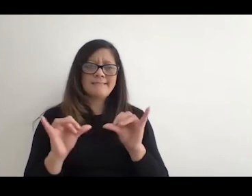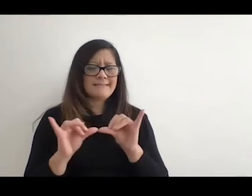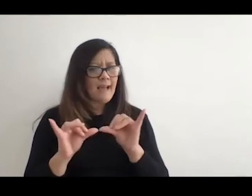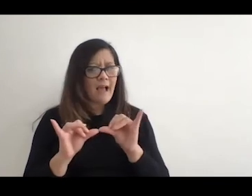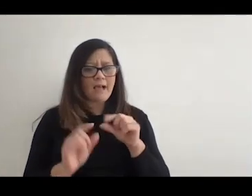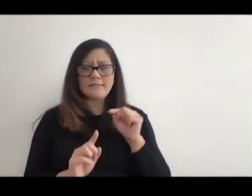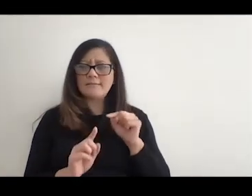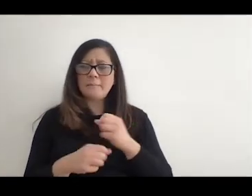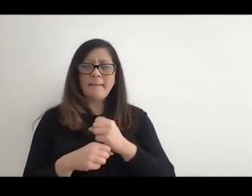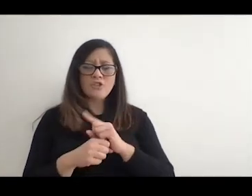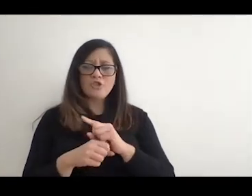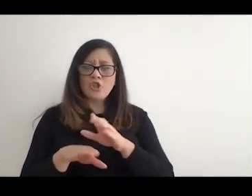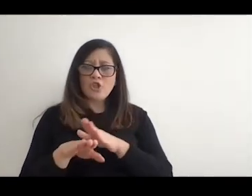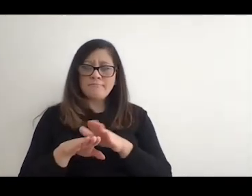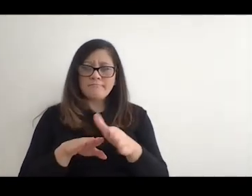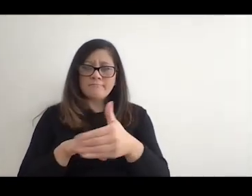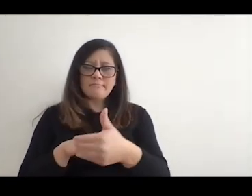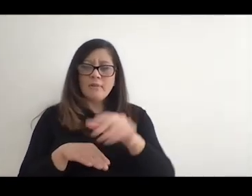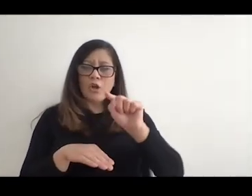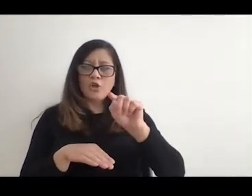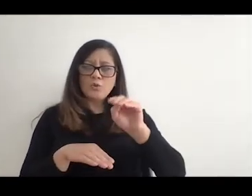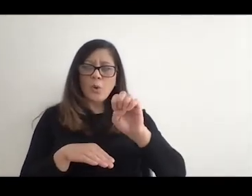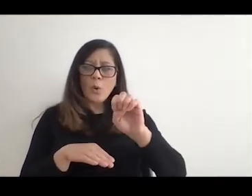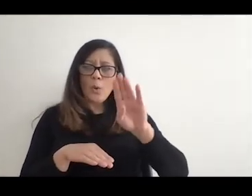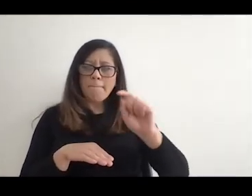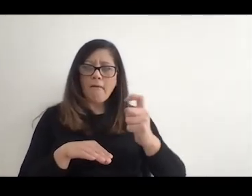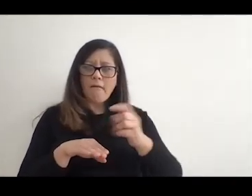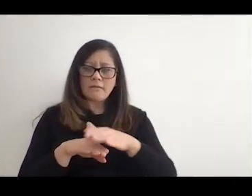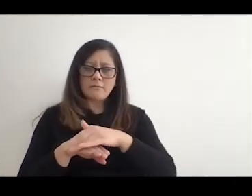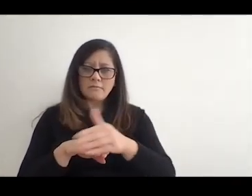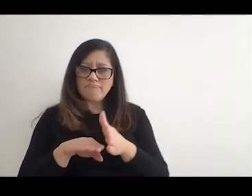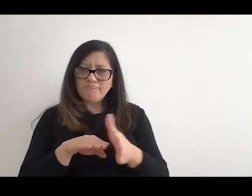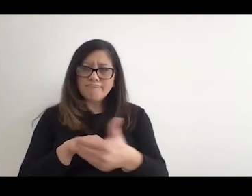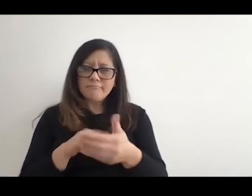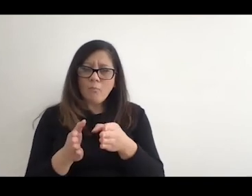box it's wider and because it also has to accommodate an.